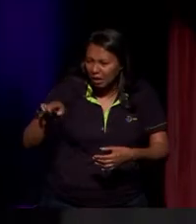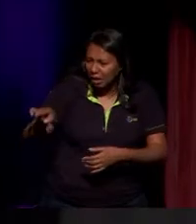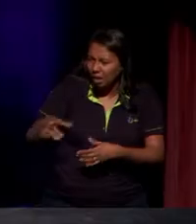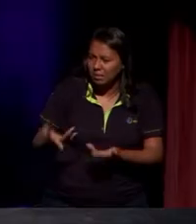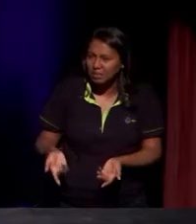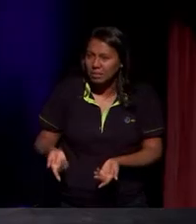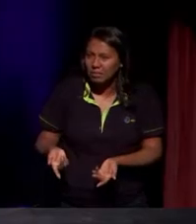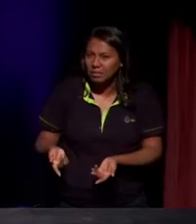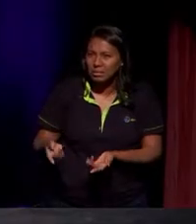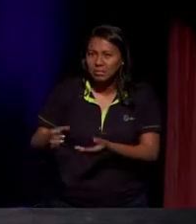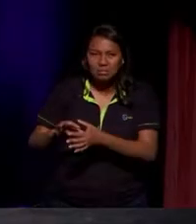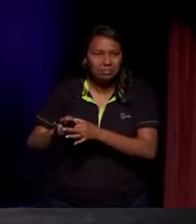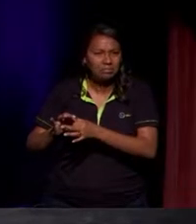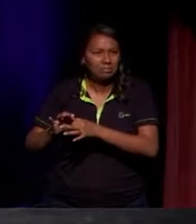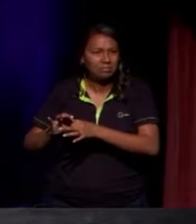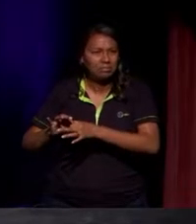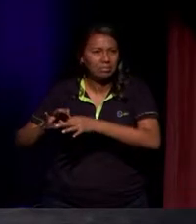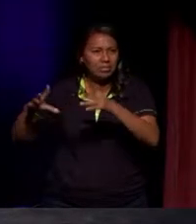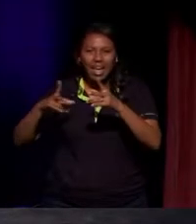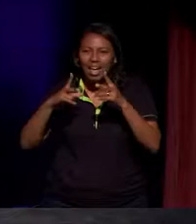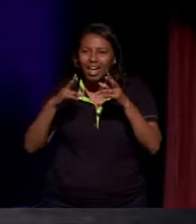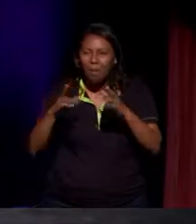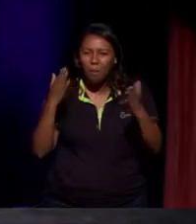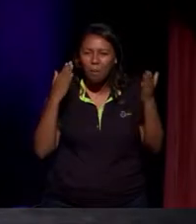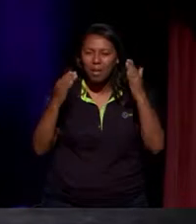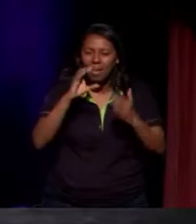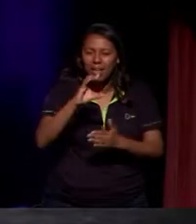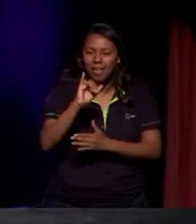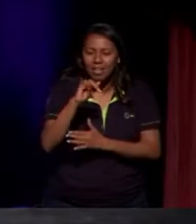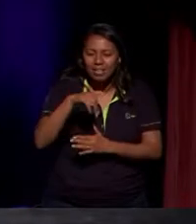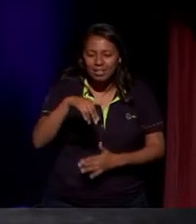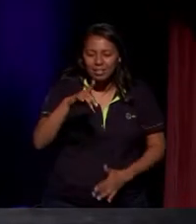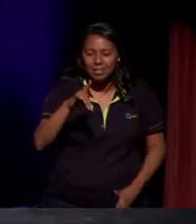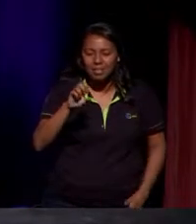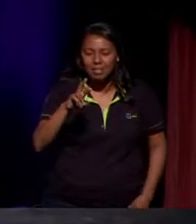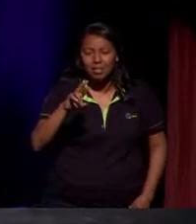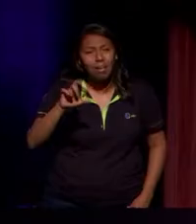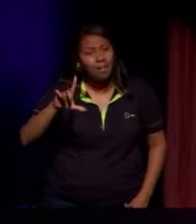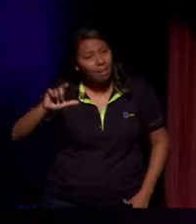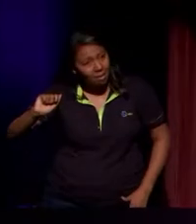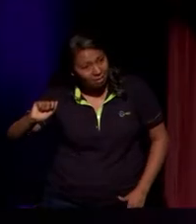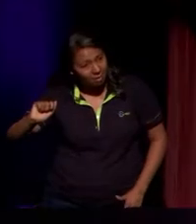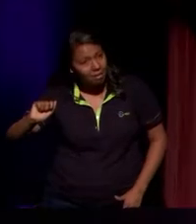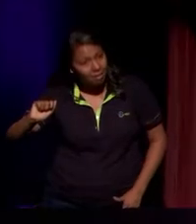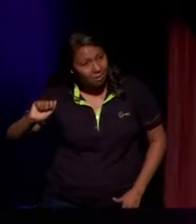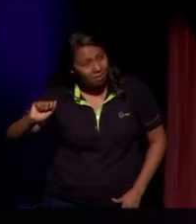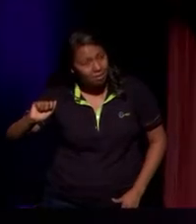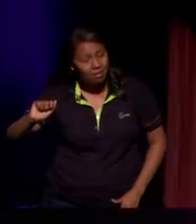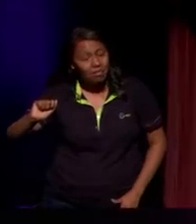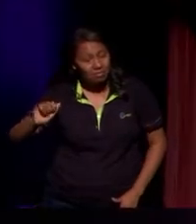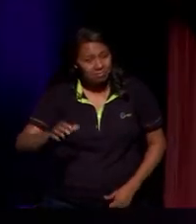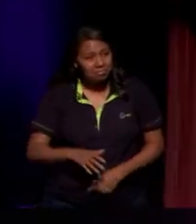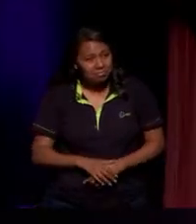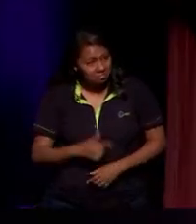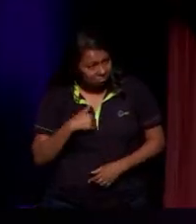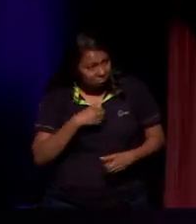are the Cinderellas of our Mozambique, this is the expression of a of the girls I interviewed.